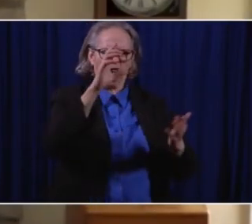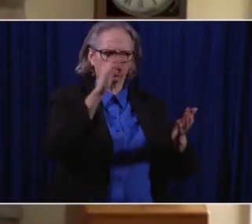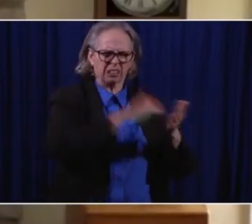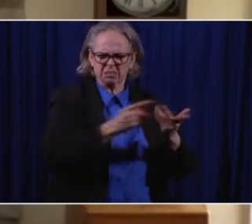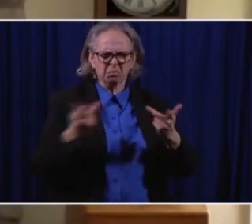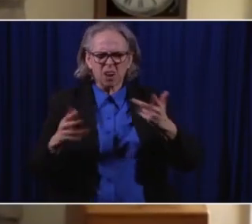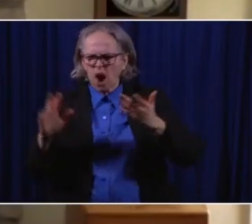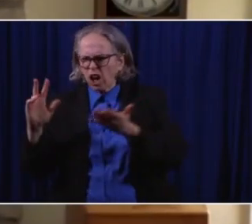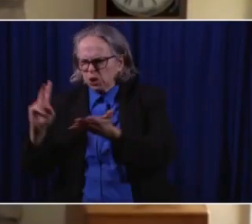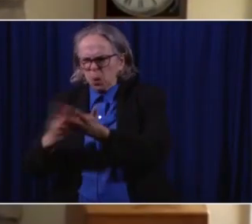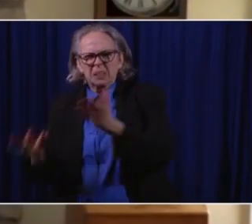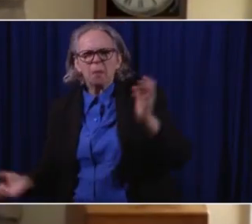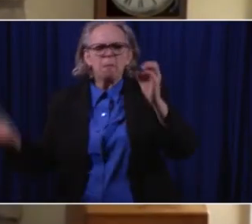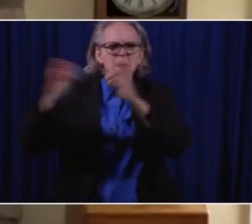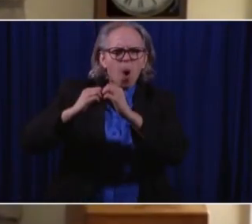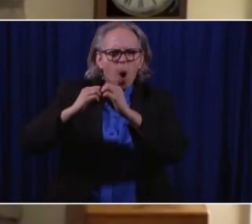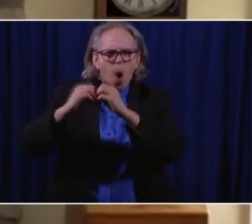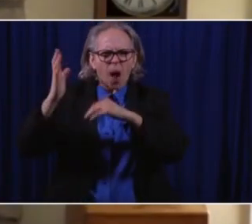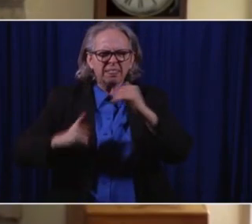spread in the last 2 weeks.